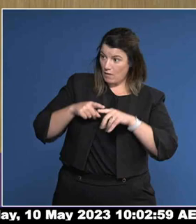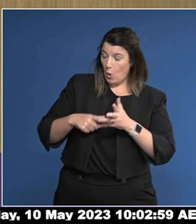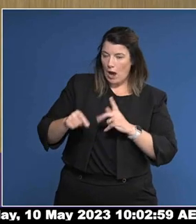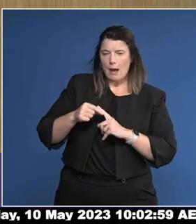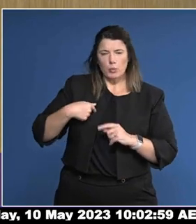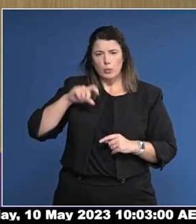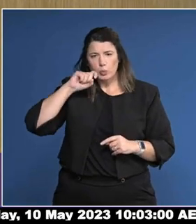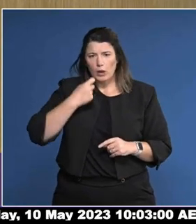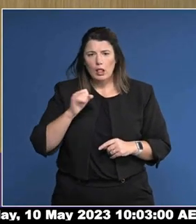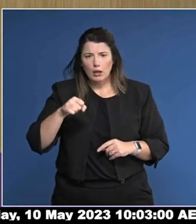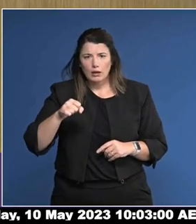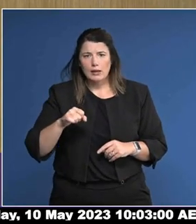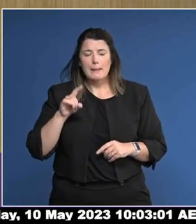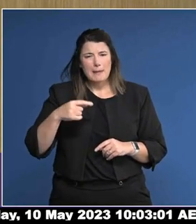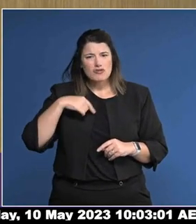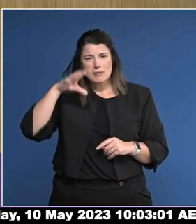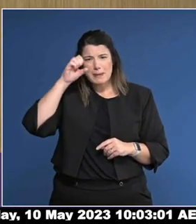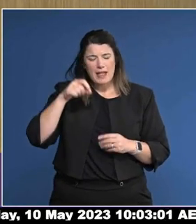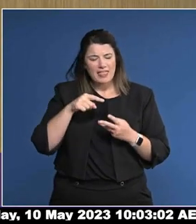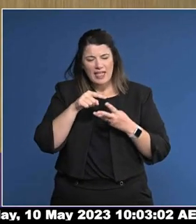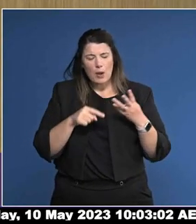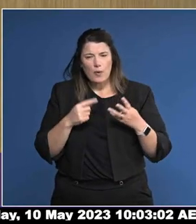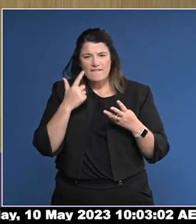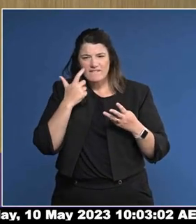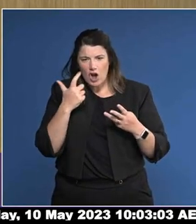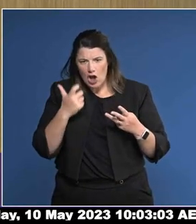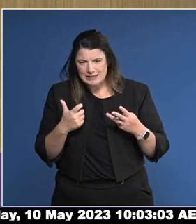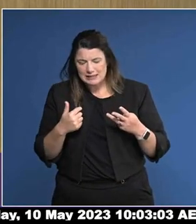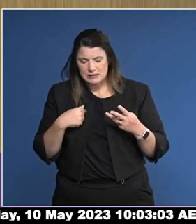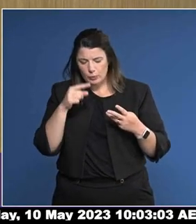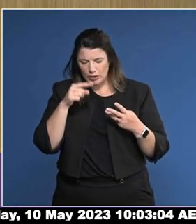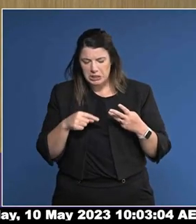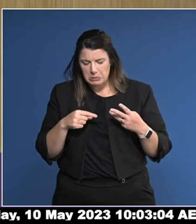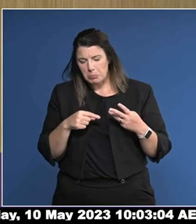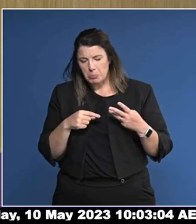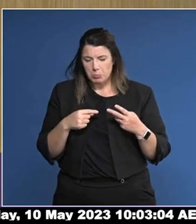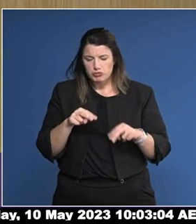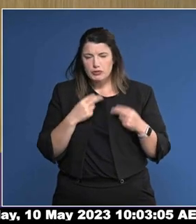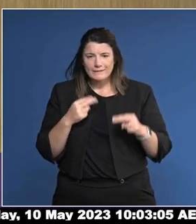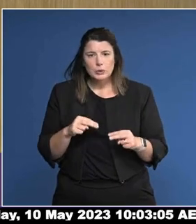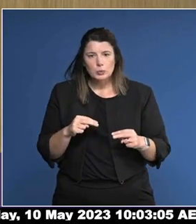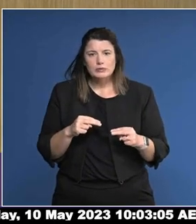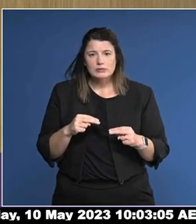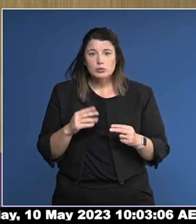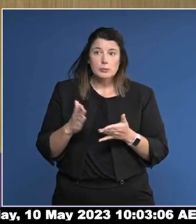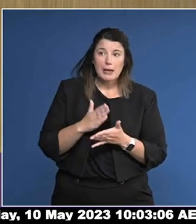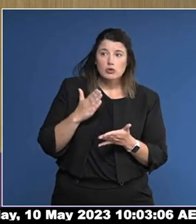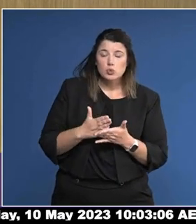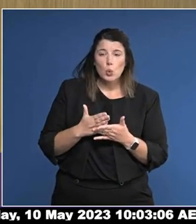but as I recall they were findings which we reviewed to ensure that anything significant